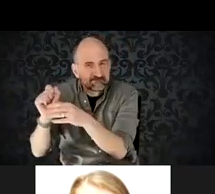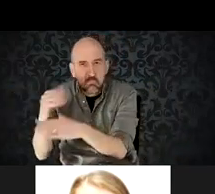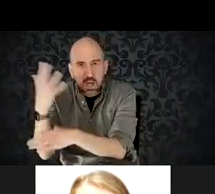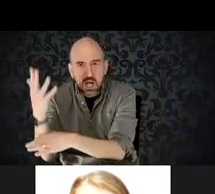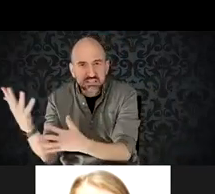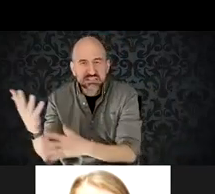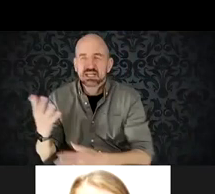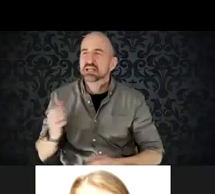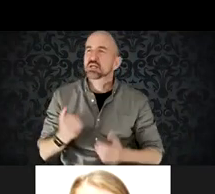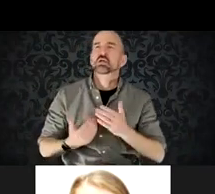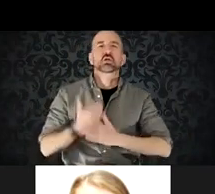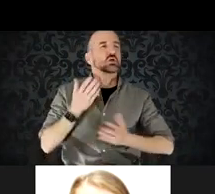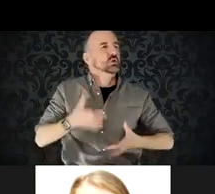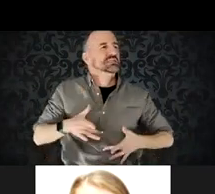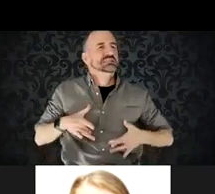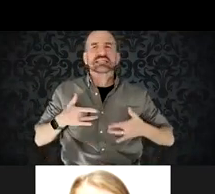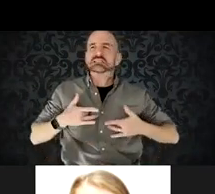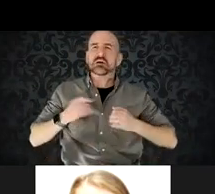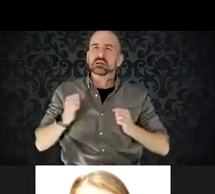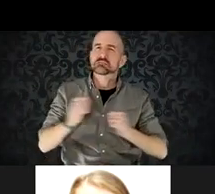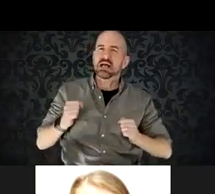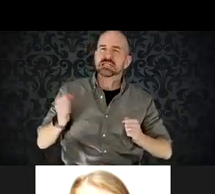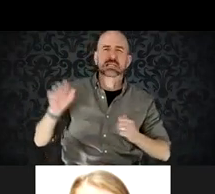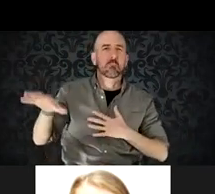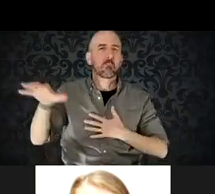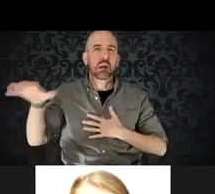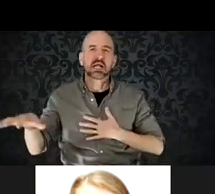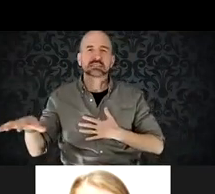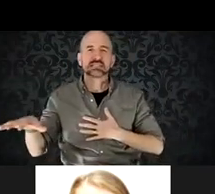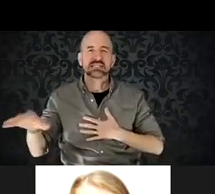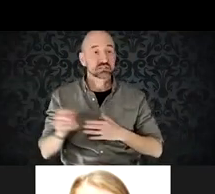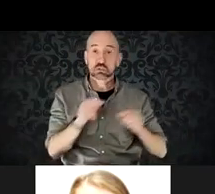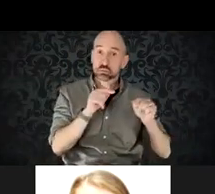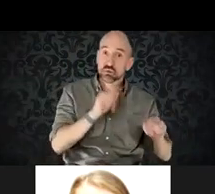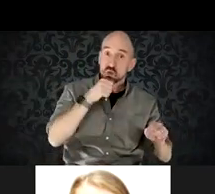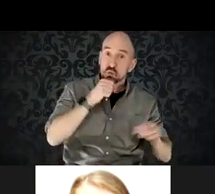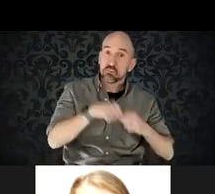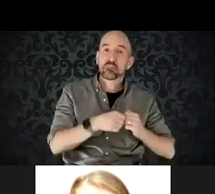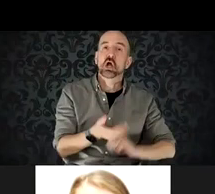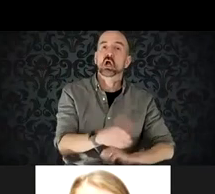matter what I do, they